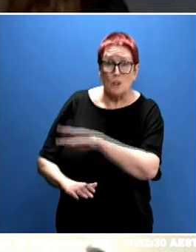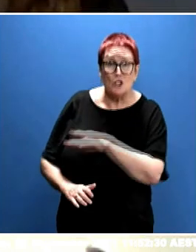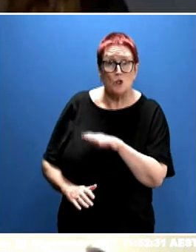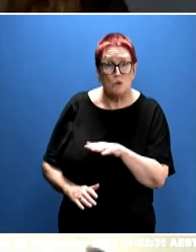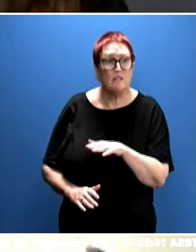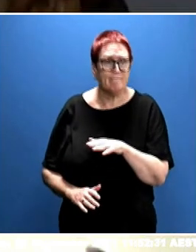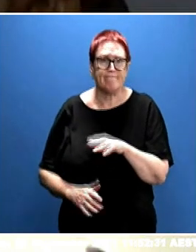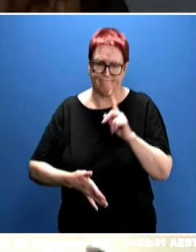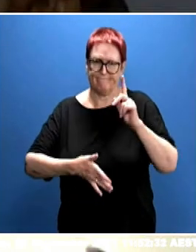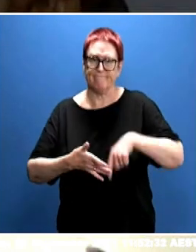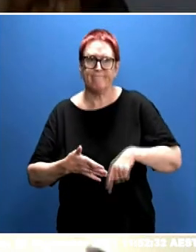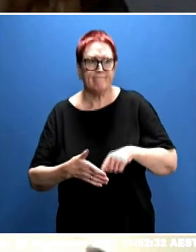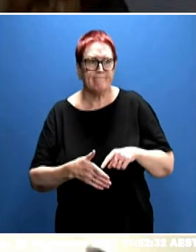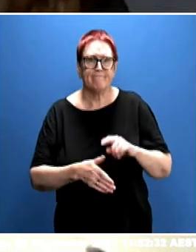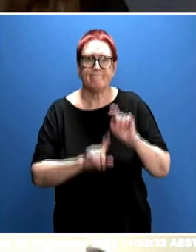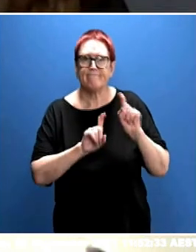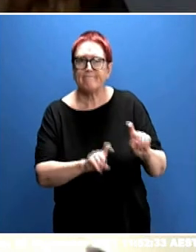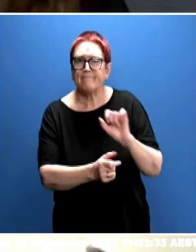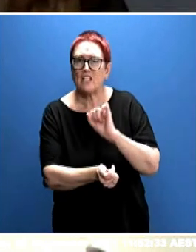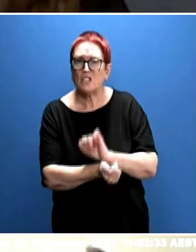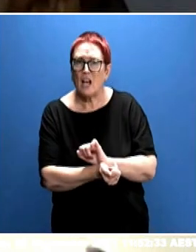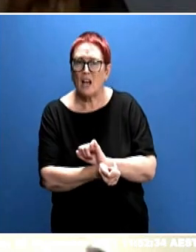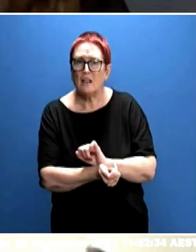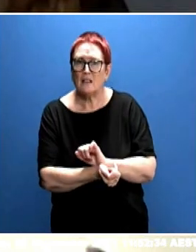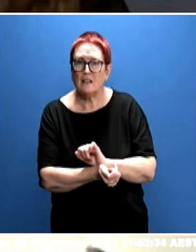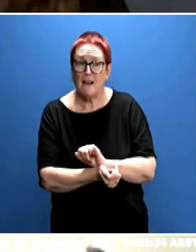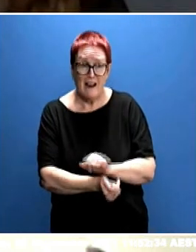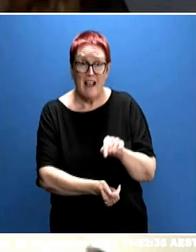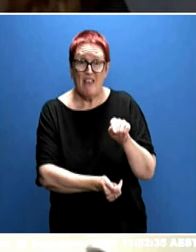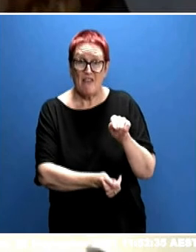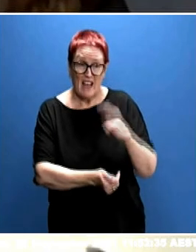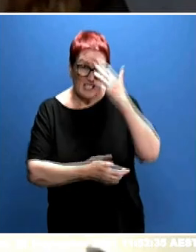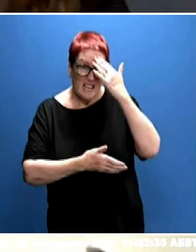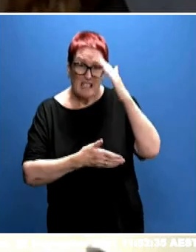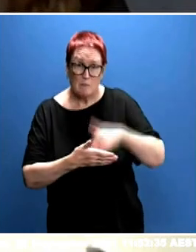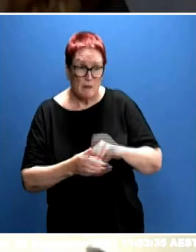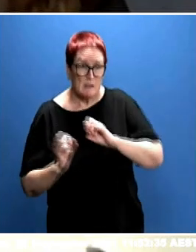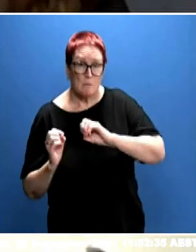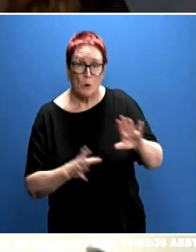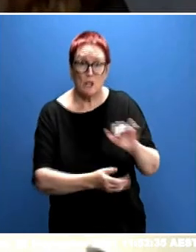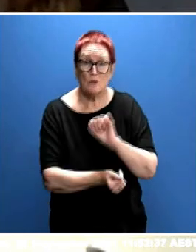sentencing dispositions, and it can be a trigger for further offending